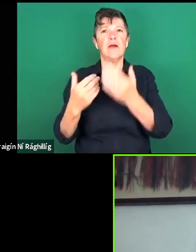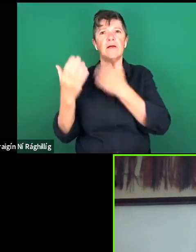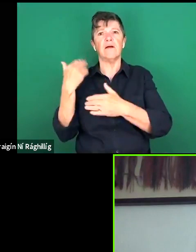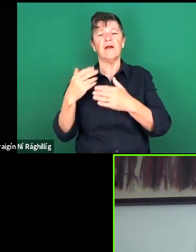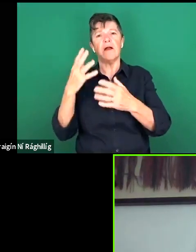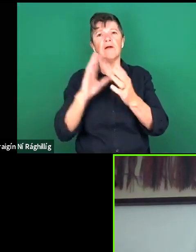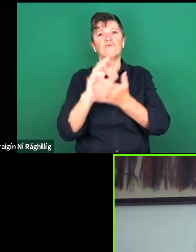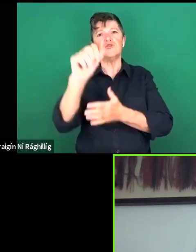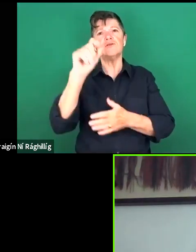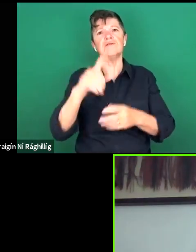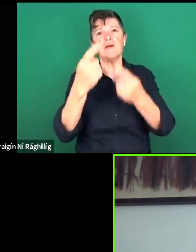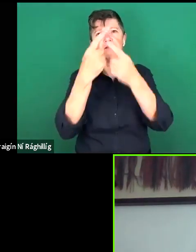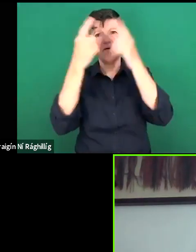it currently does.